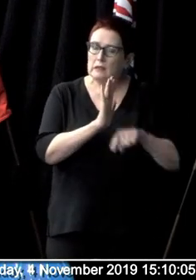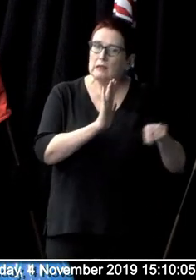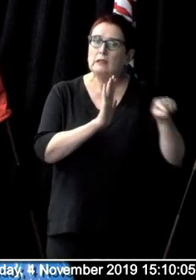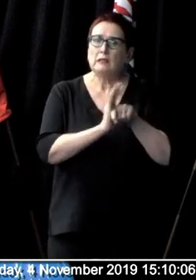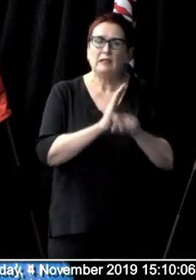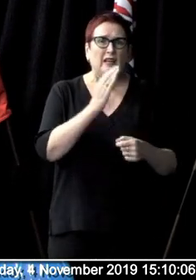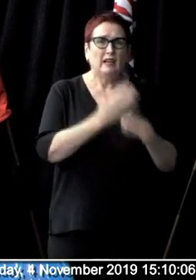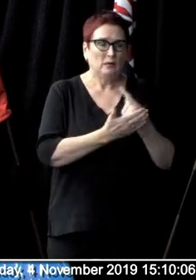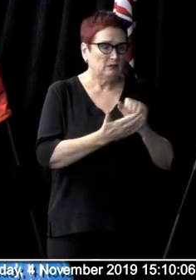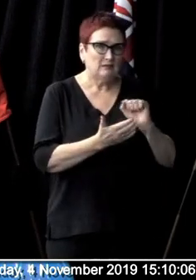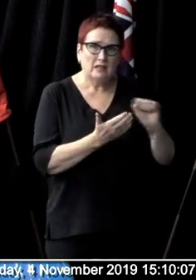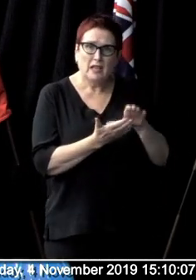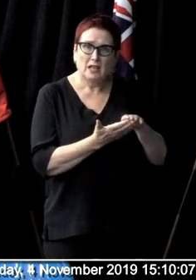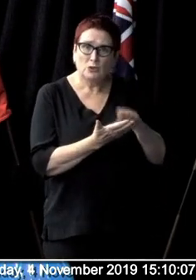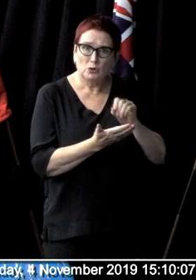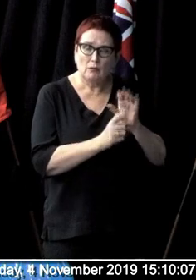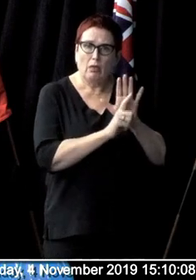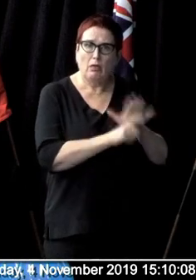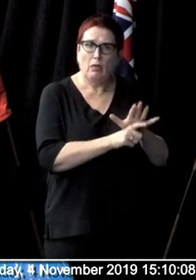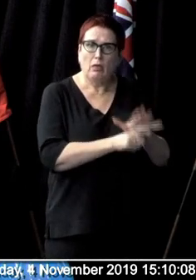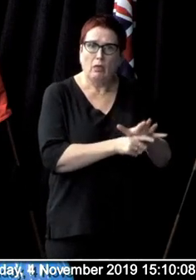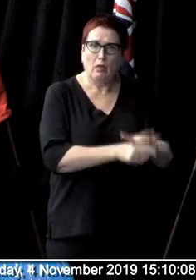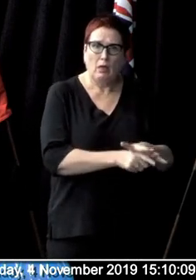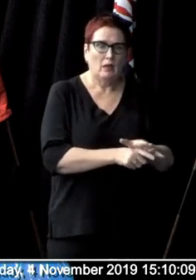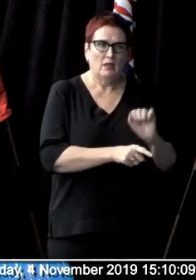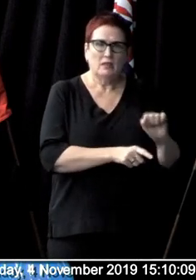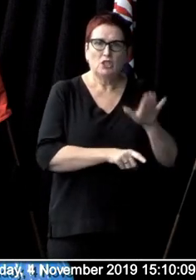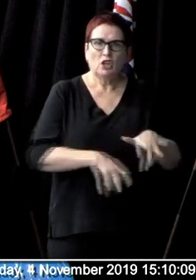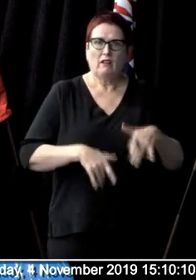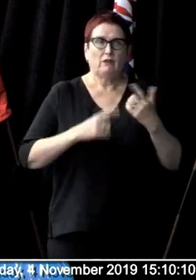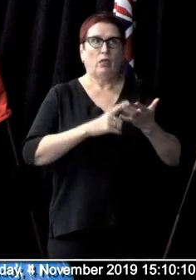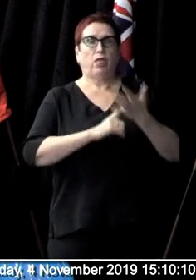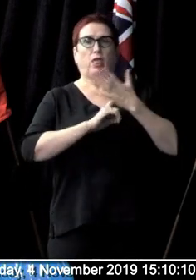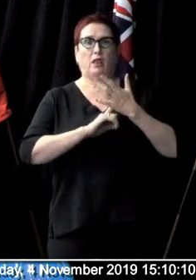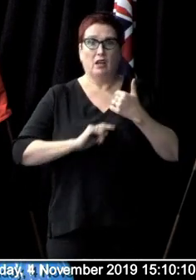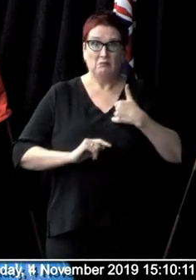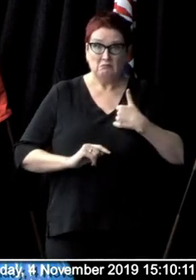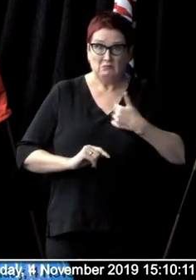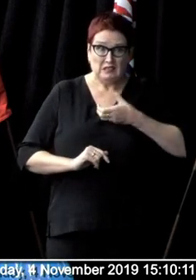that it has on their child being segregated, being made to feel completely